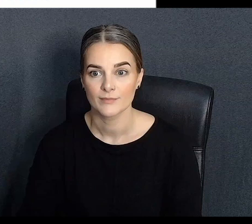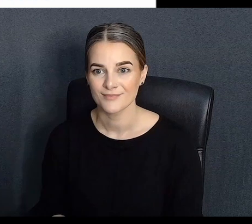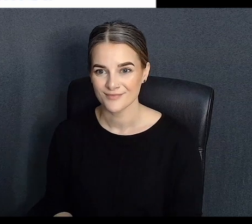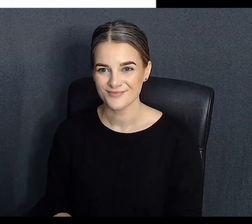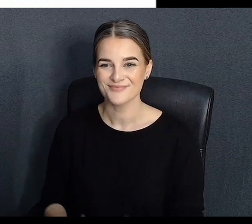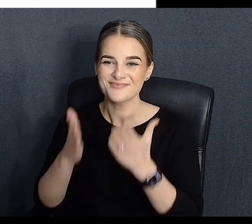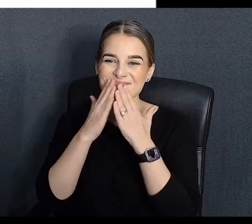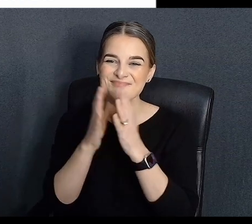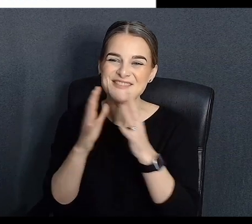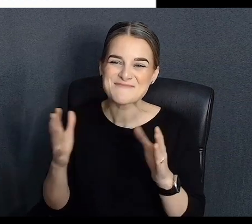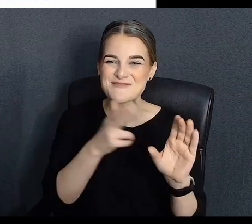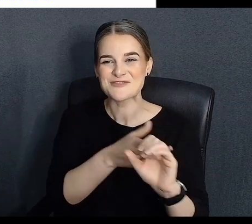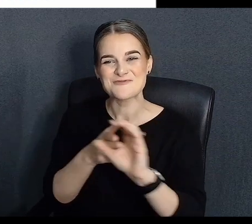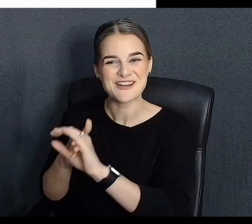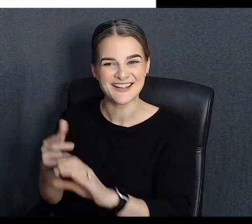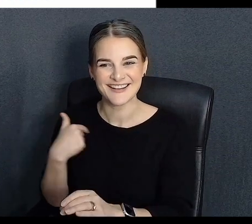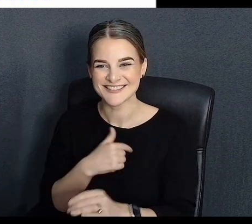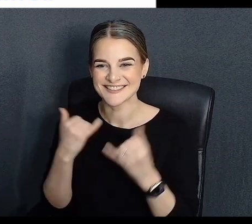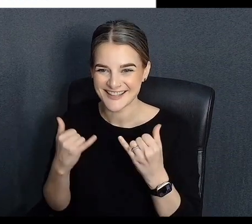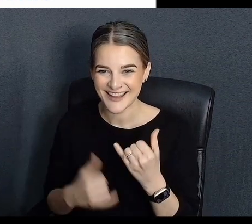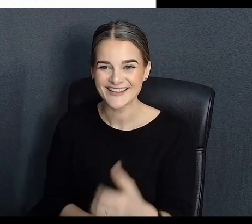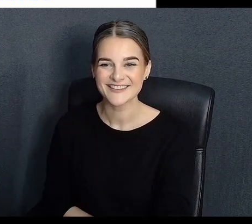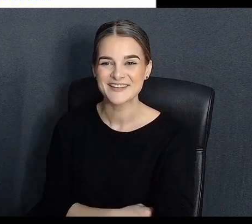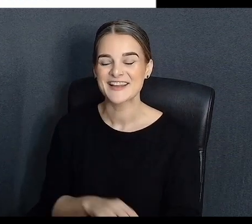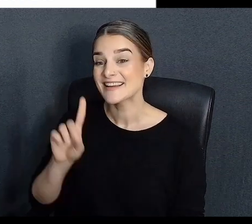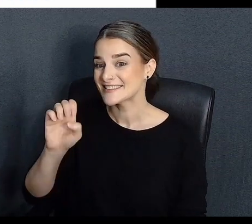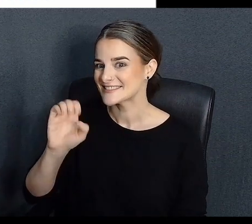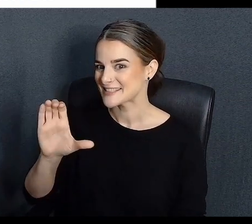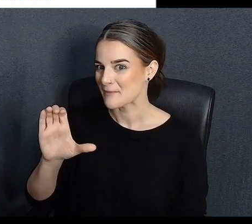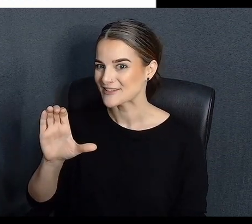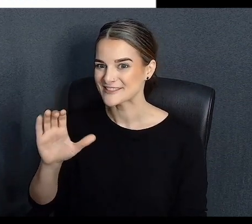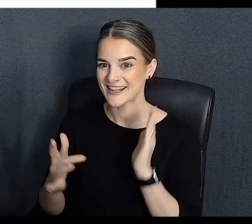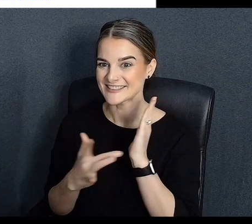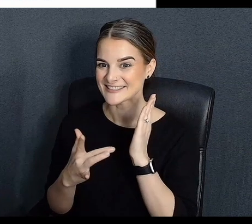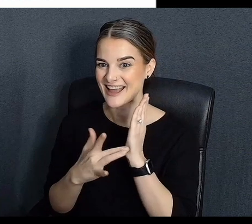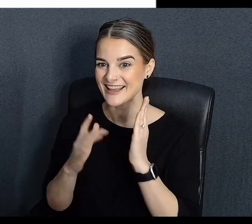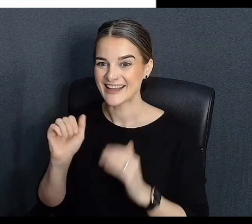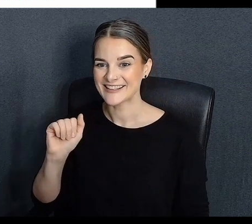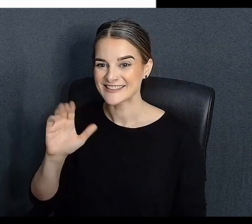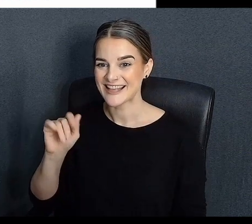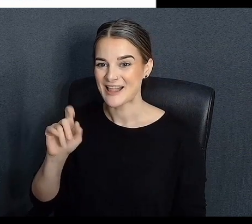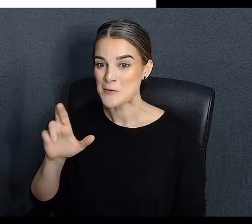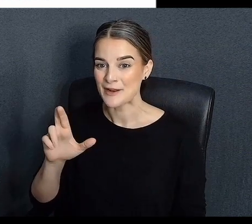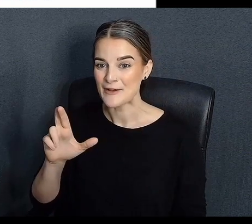Thank you so much for joining us today for December's Tech Accelerator Webinar.